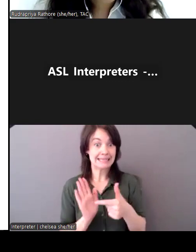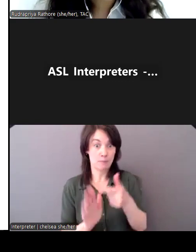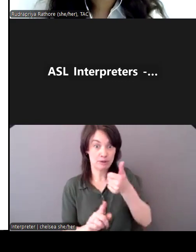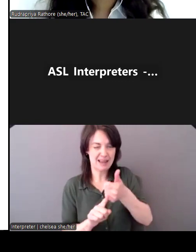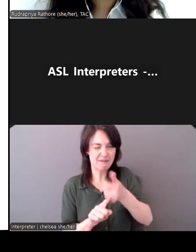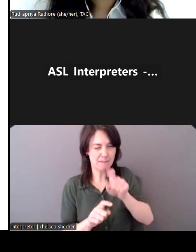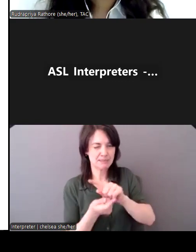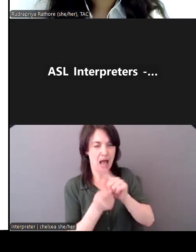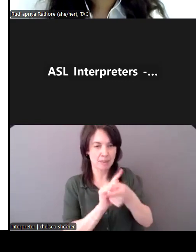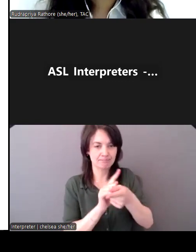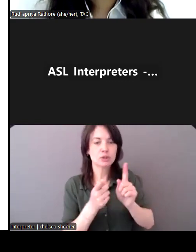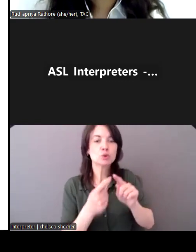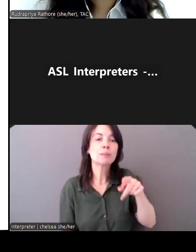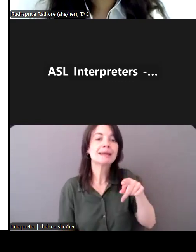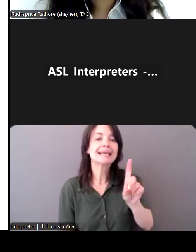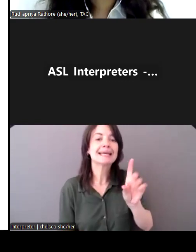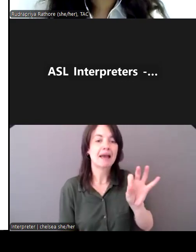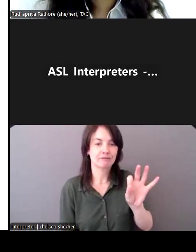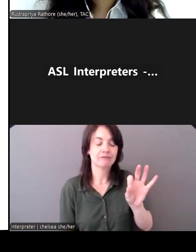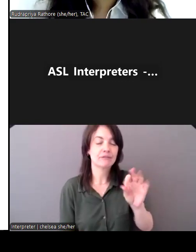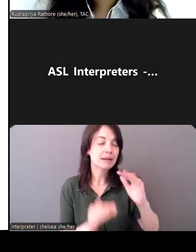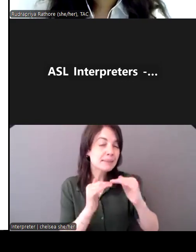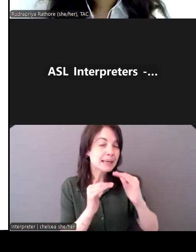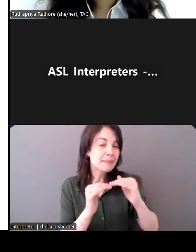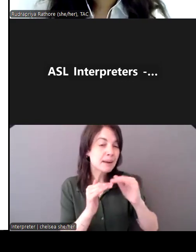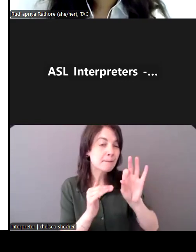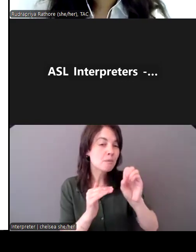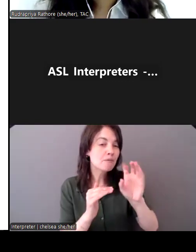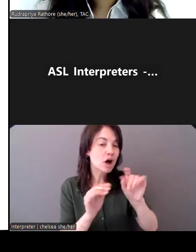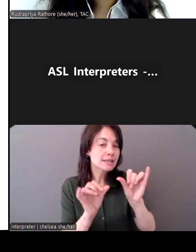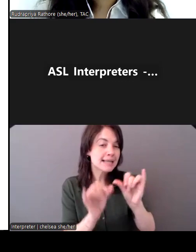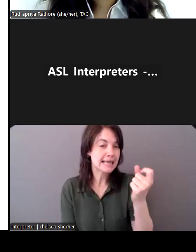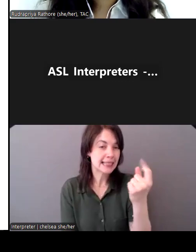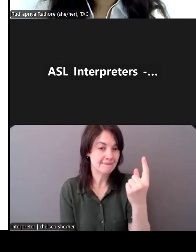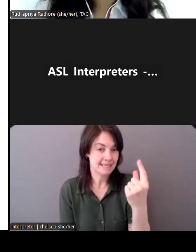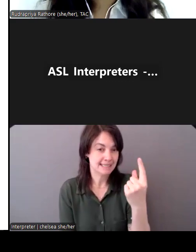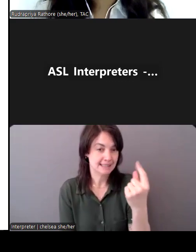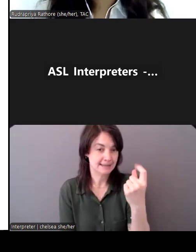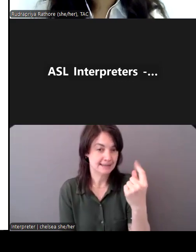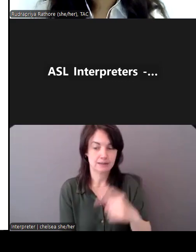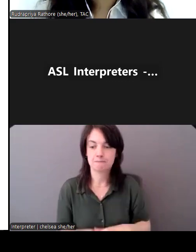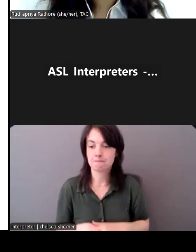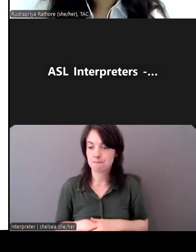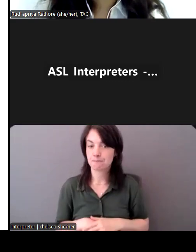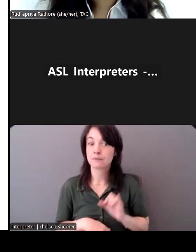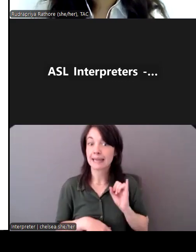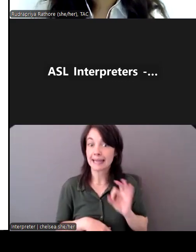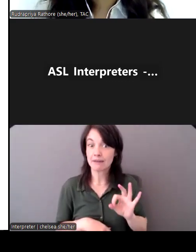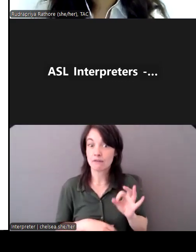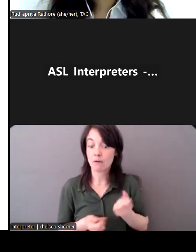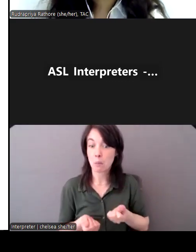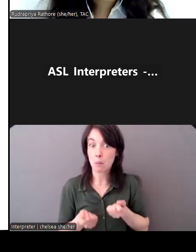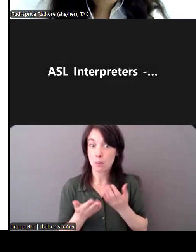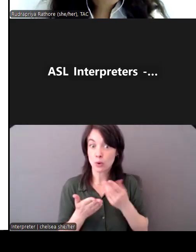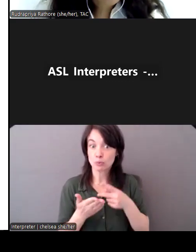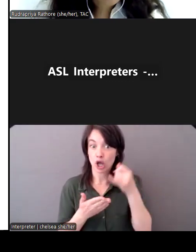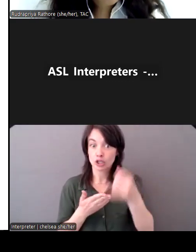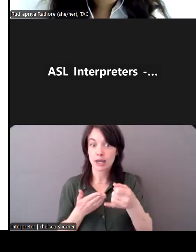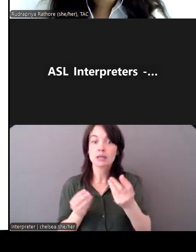uh with a minimum font size of 11 points and if your proposed project is in an oral tradition